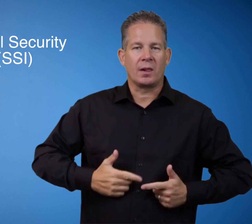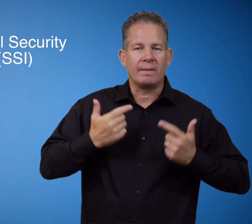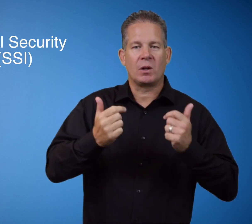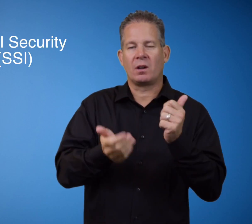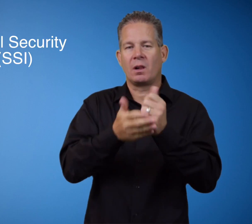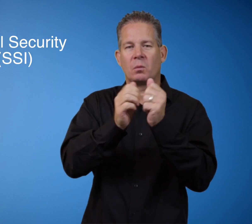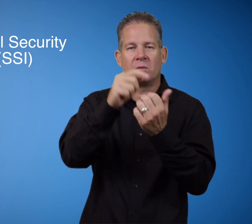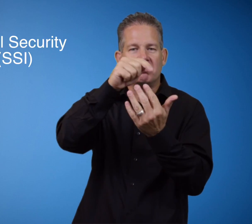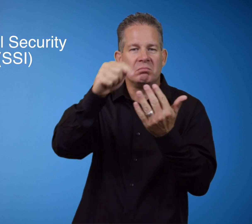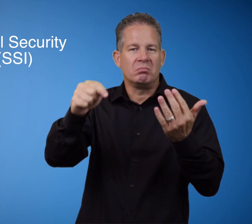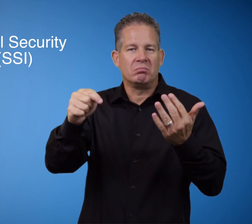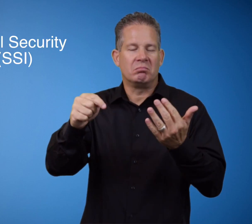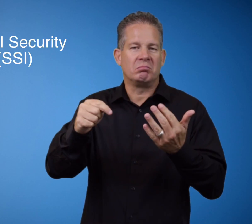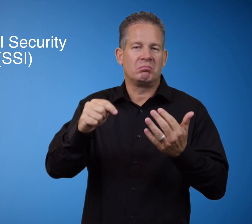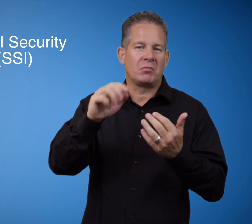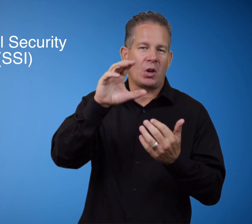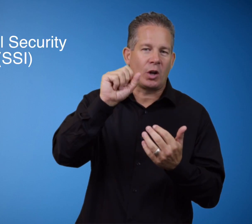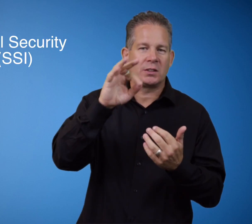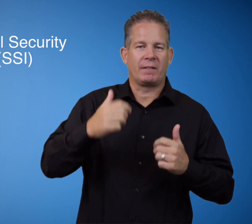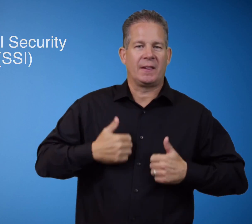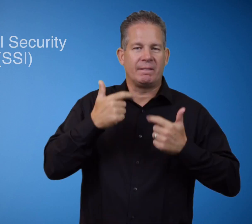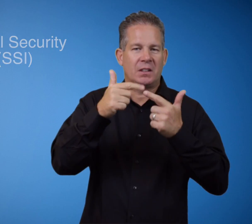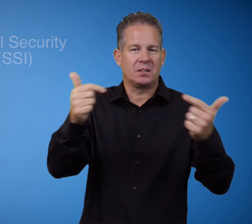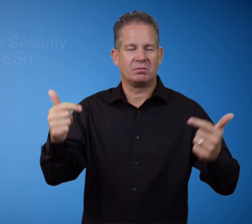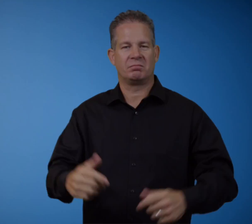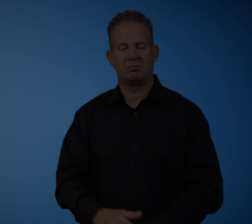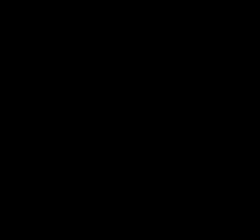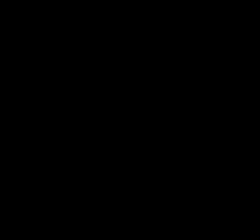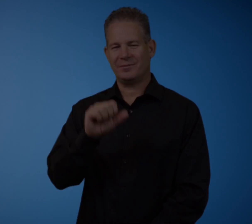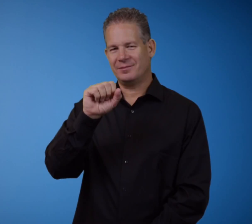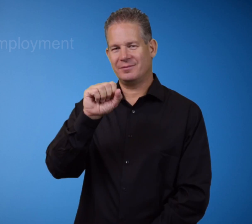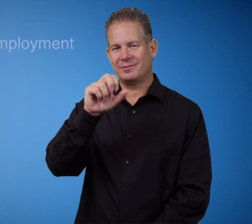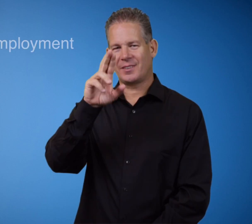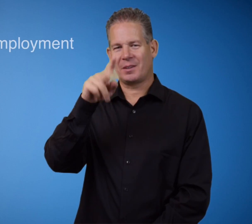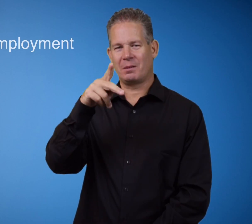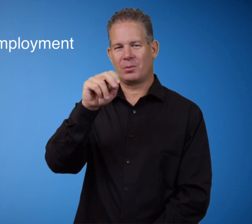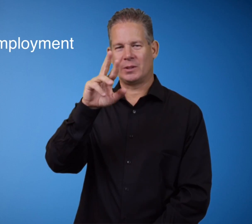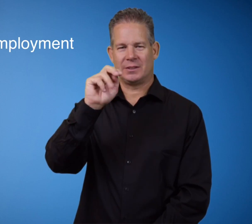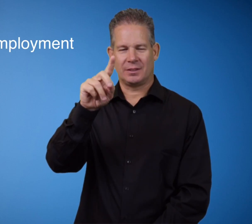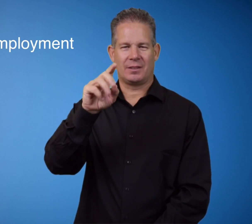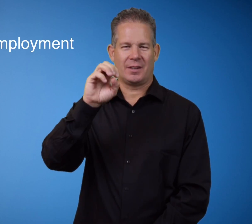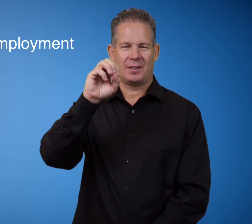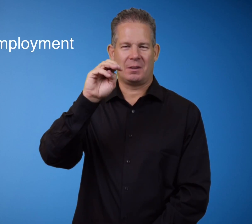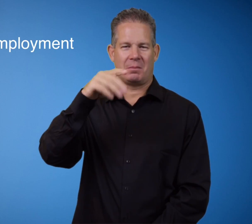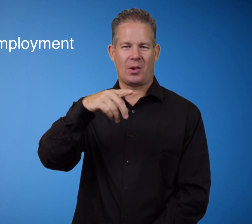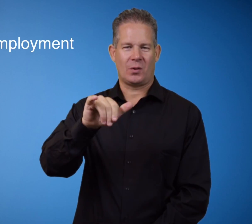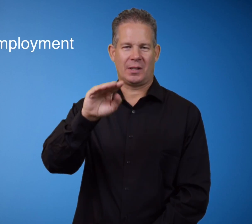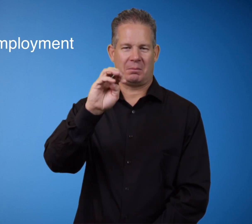living expenses, or other costs of living. Supported employment.